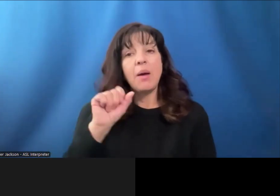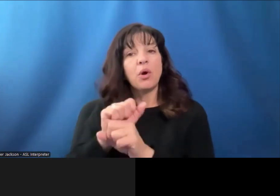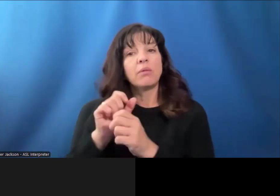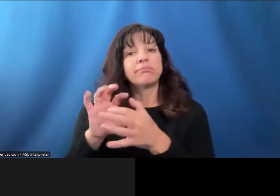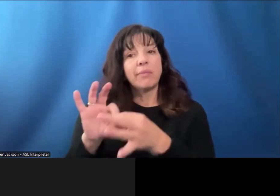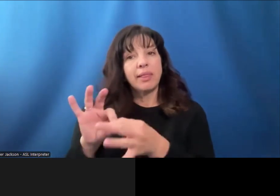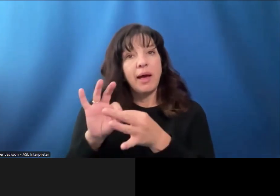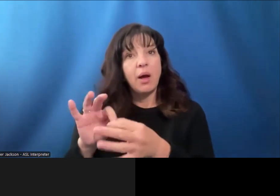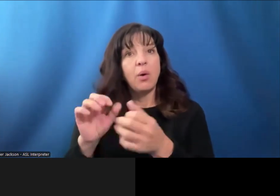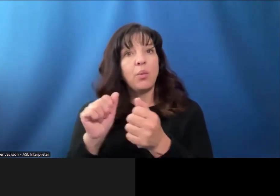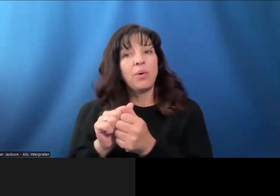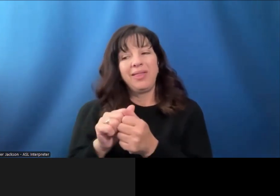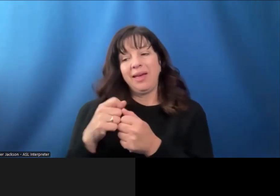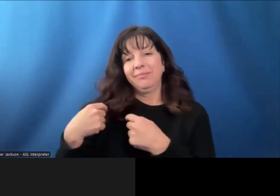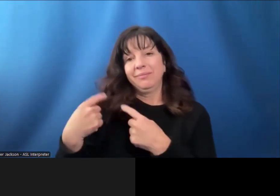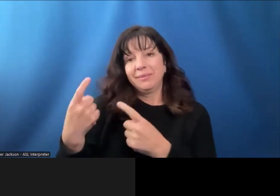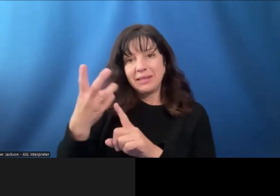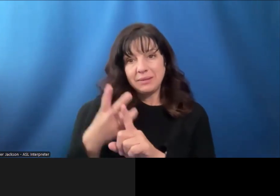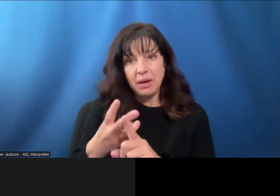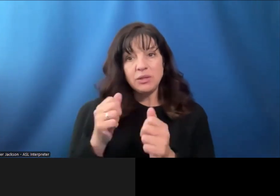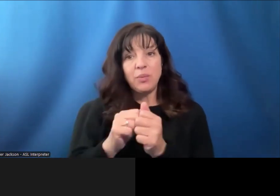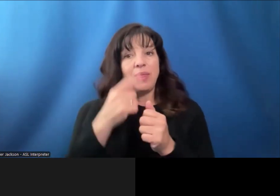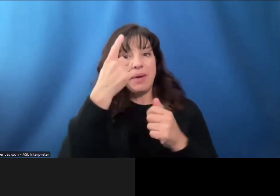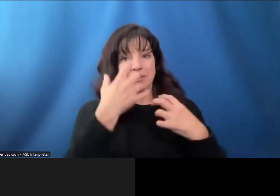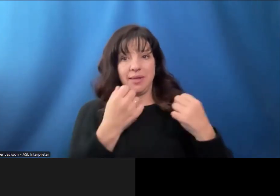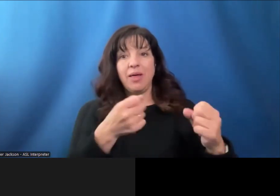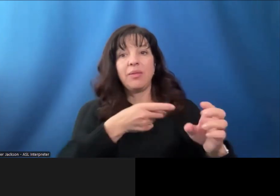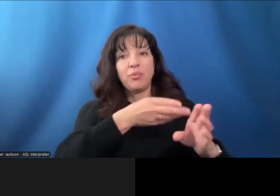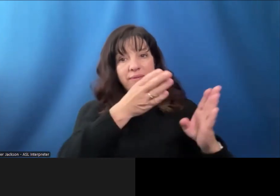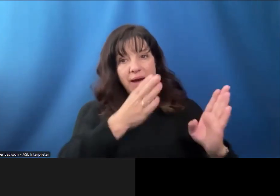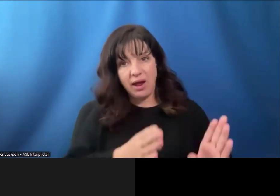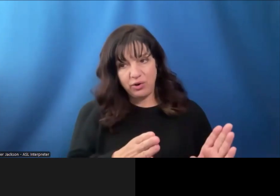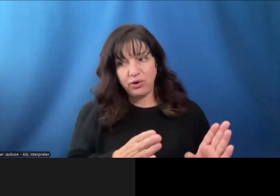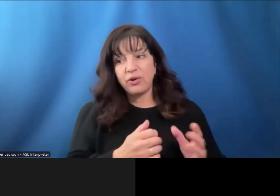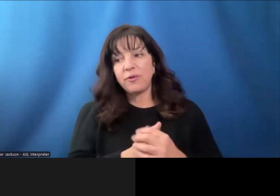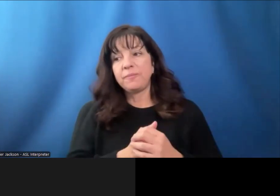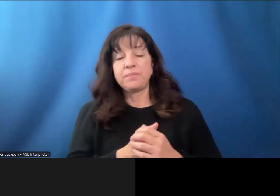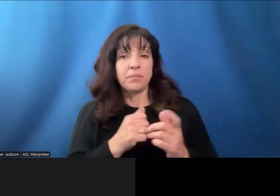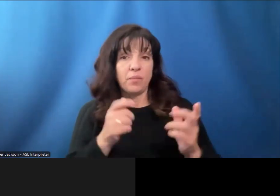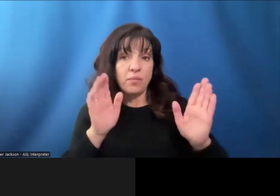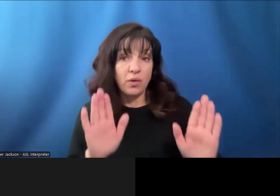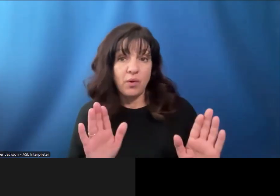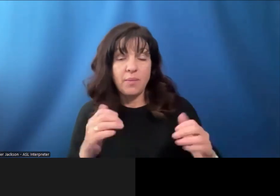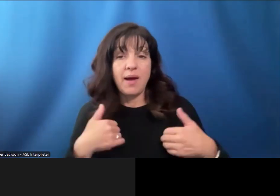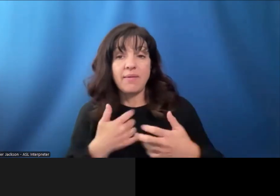guess, within the last six months, with the mental health provider. So that's great. We have a lot of stories about